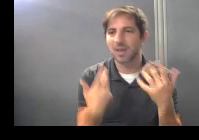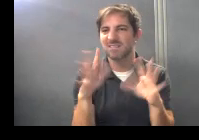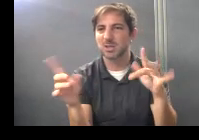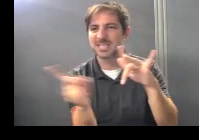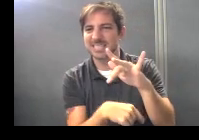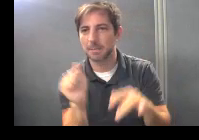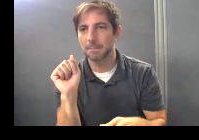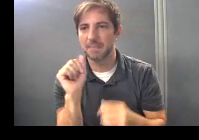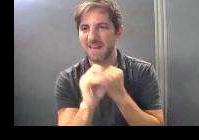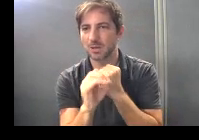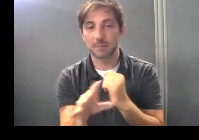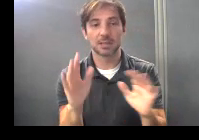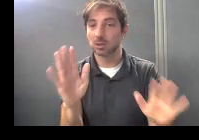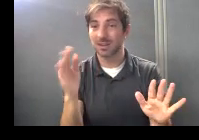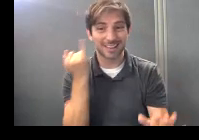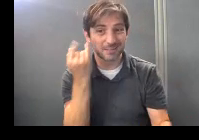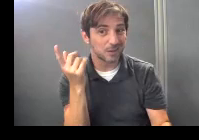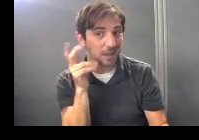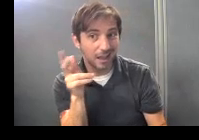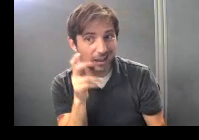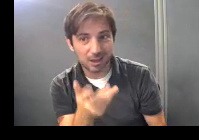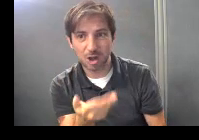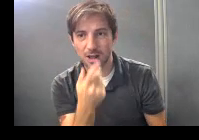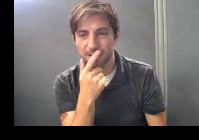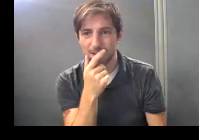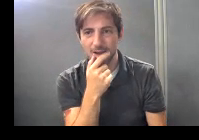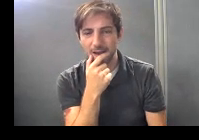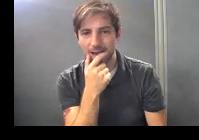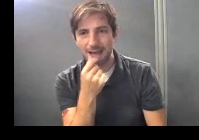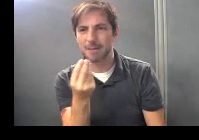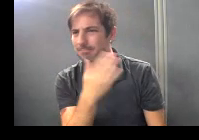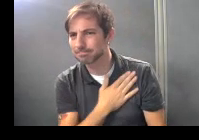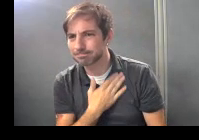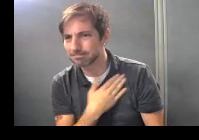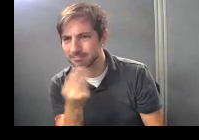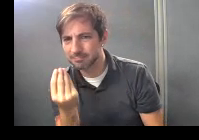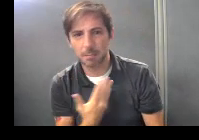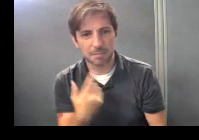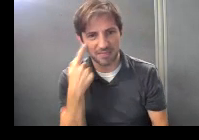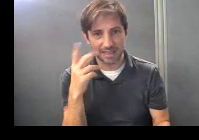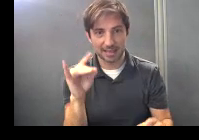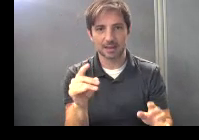IF ANYONE CAN'T HEAR THE AUDIO, PLEASE LET ME KNOW. I THINK I ACTIVATED IT.